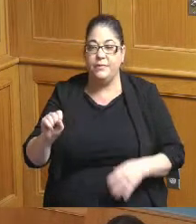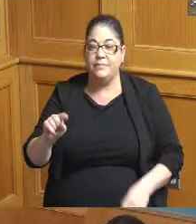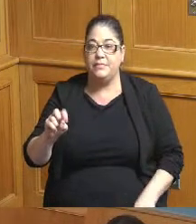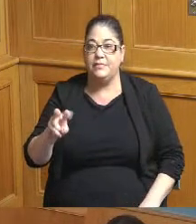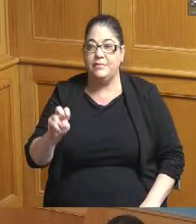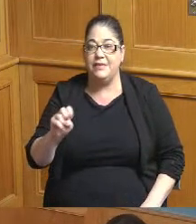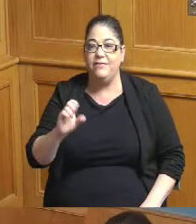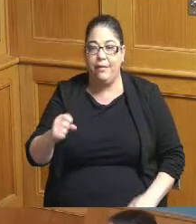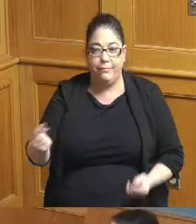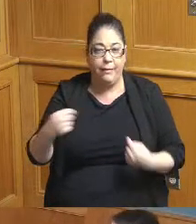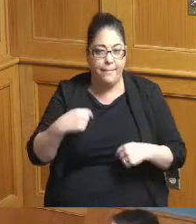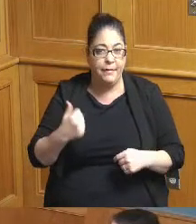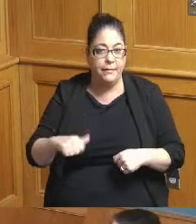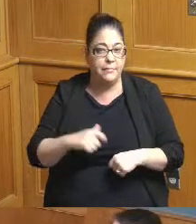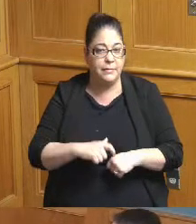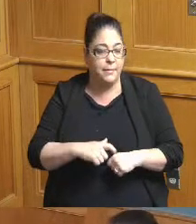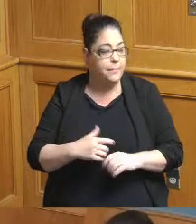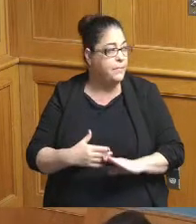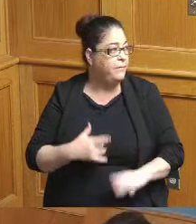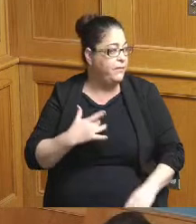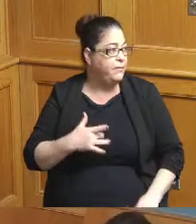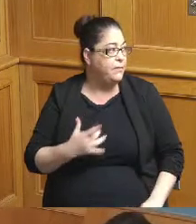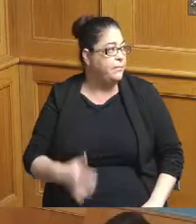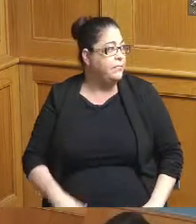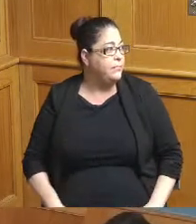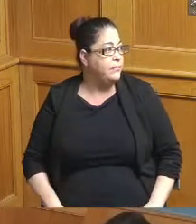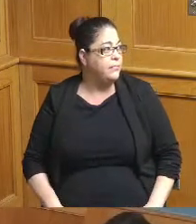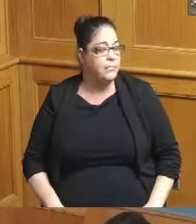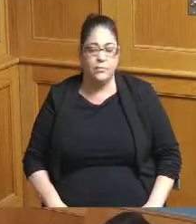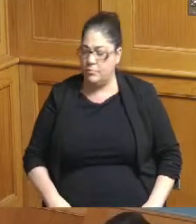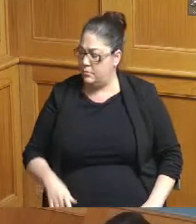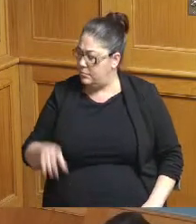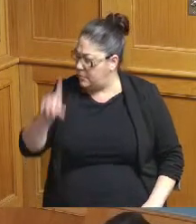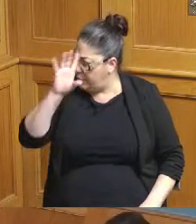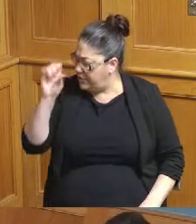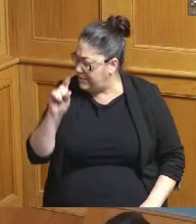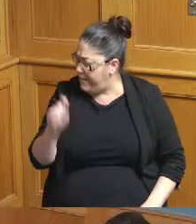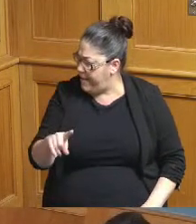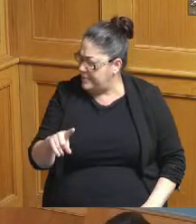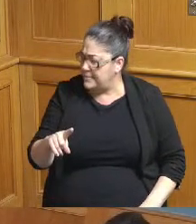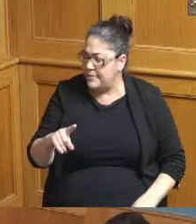would be here I actually well maybe when was he was he here not last week the week before